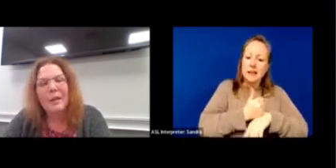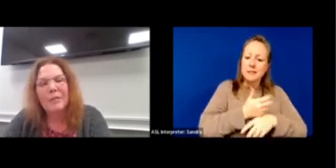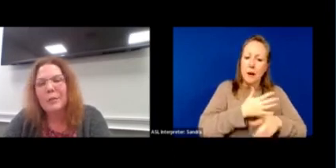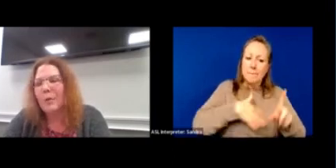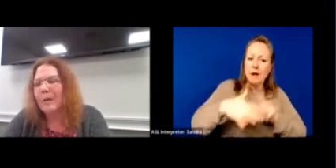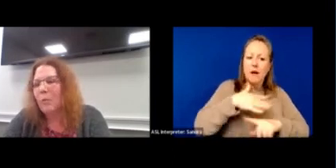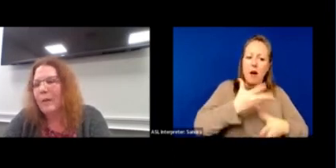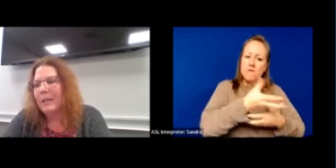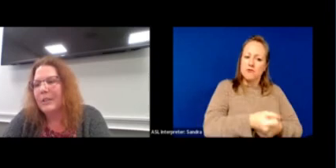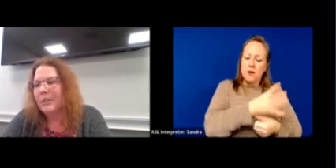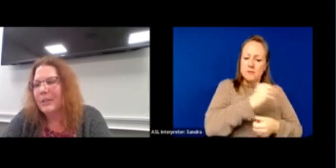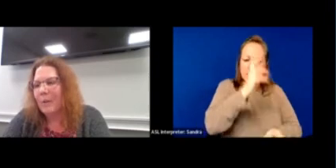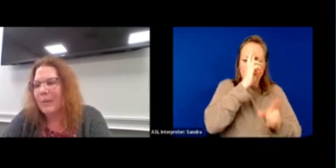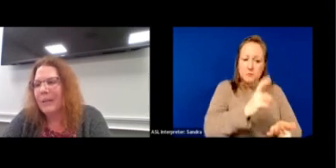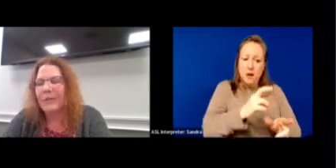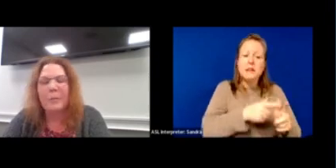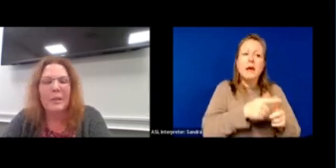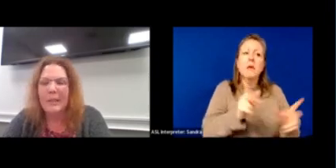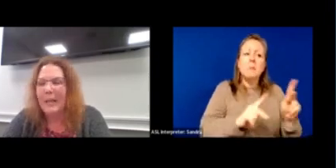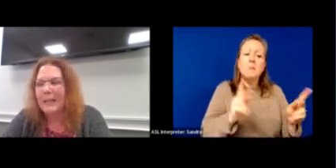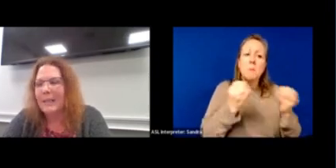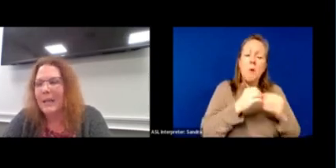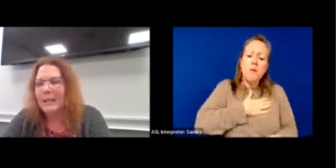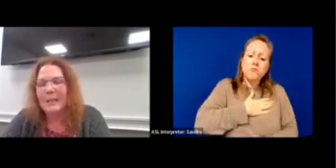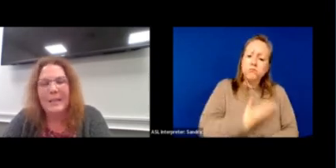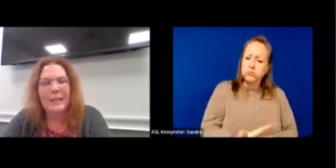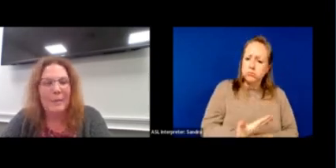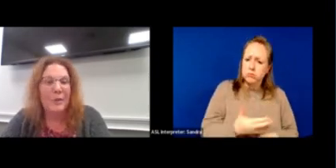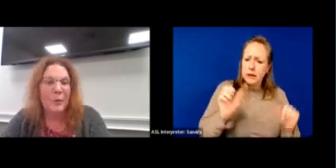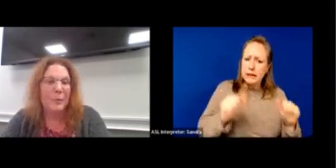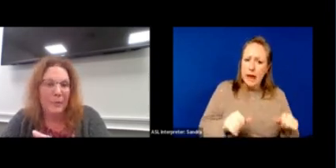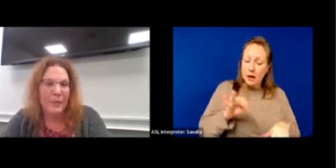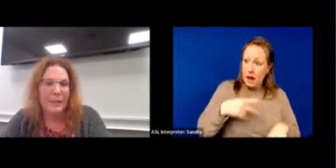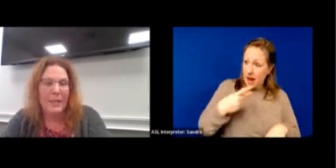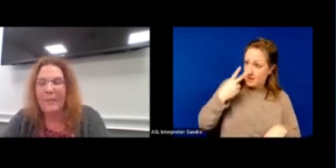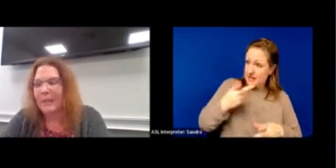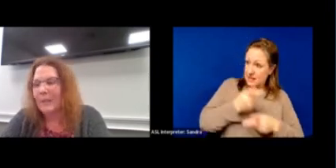comfortable and willing to do something if the person has seen them do the same thing